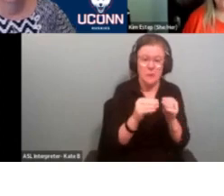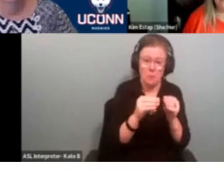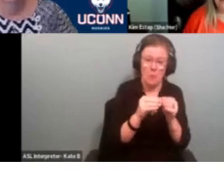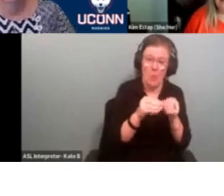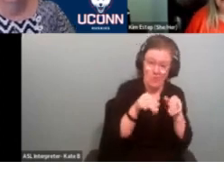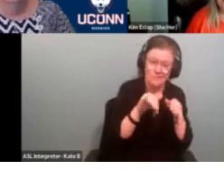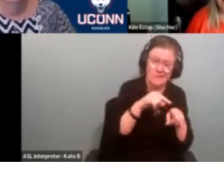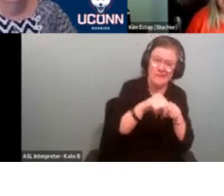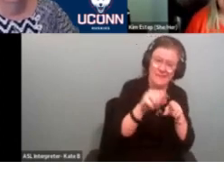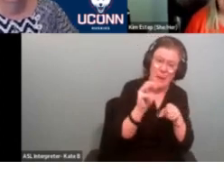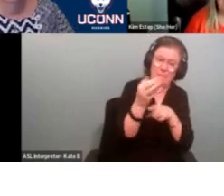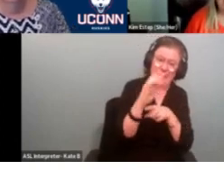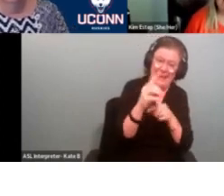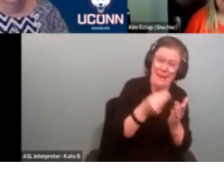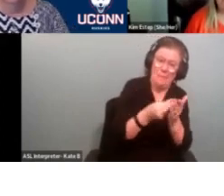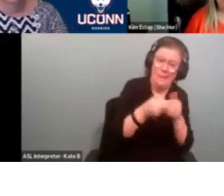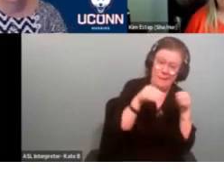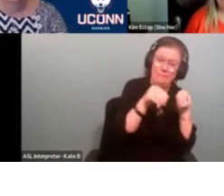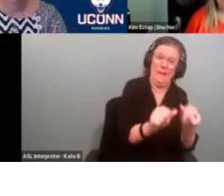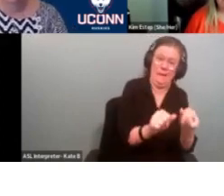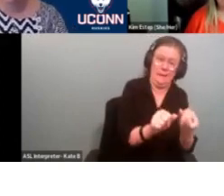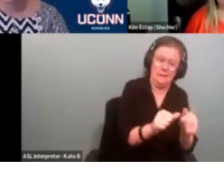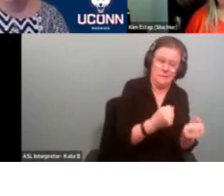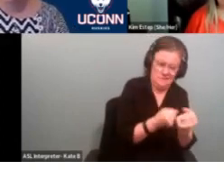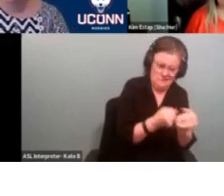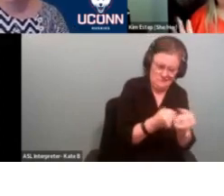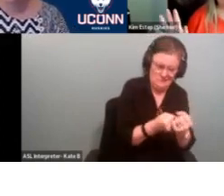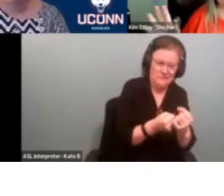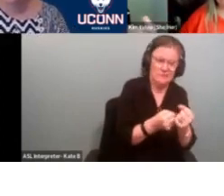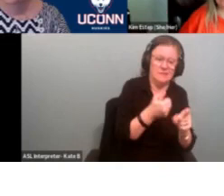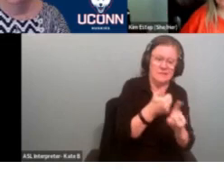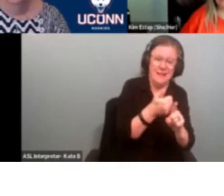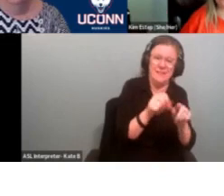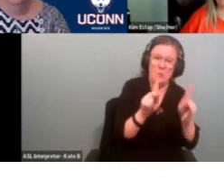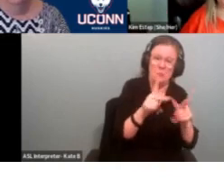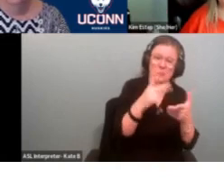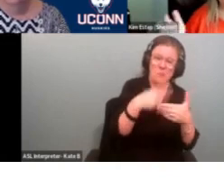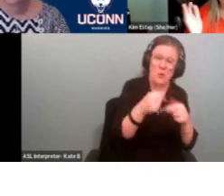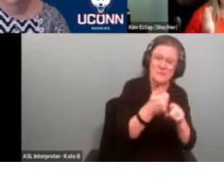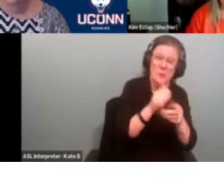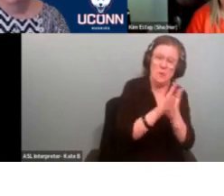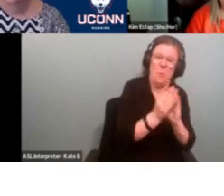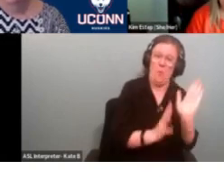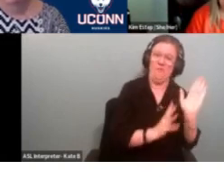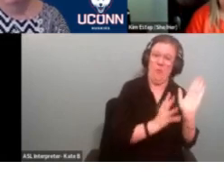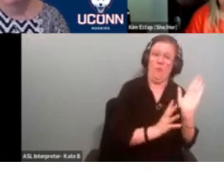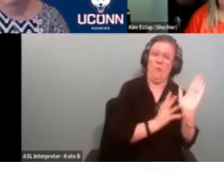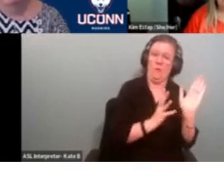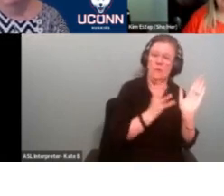Medicaid space and really trying to formalize and expand wraparound, you know, into like